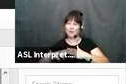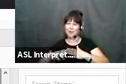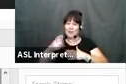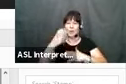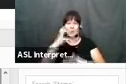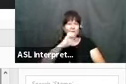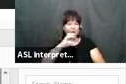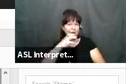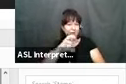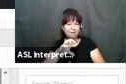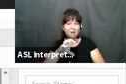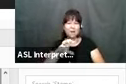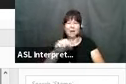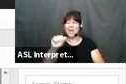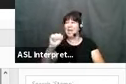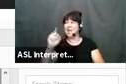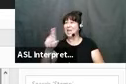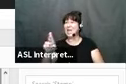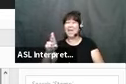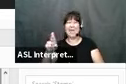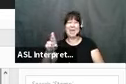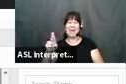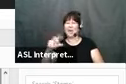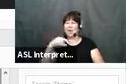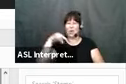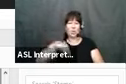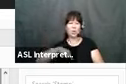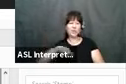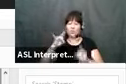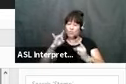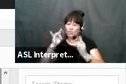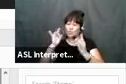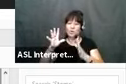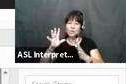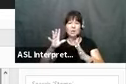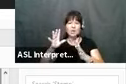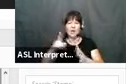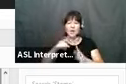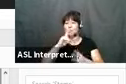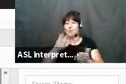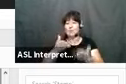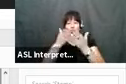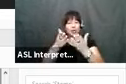The air quality is poor. I highly recommend people stay in their households with their household members